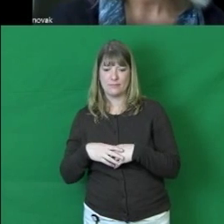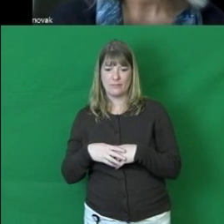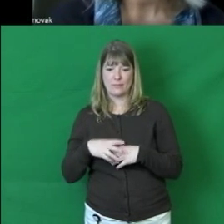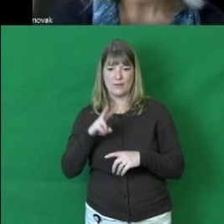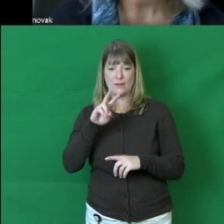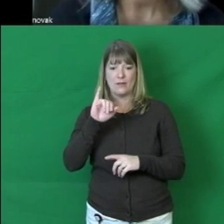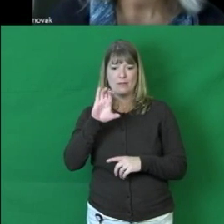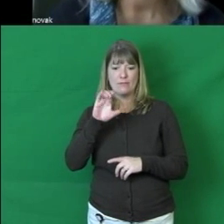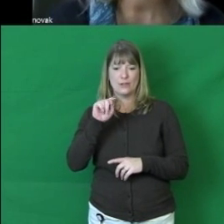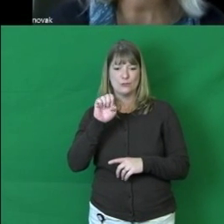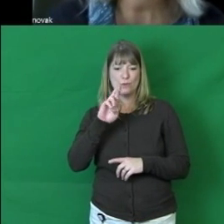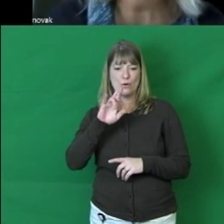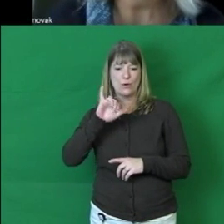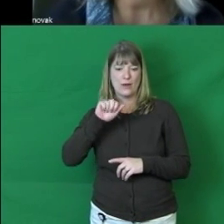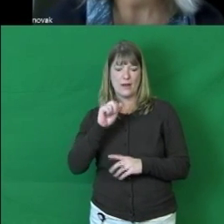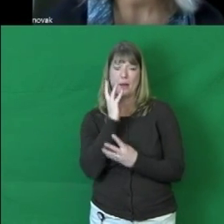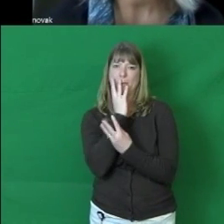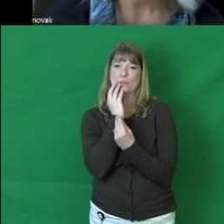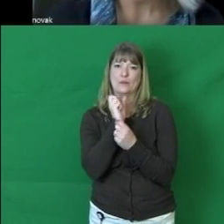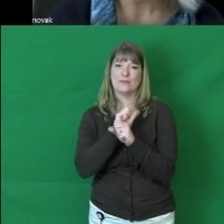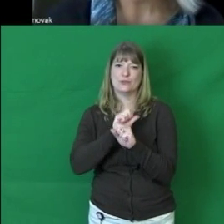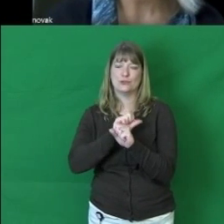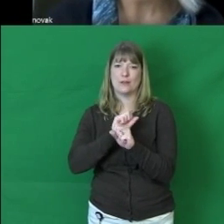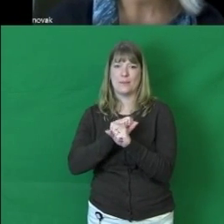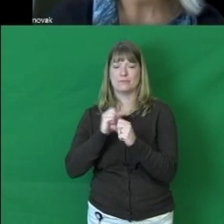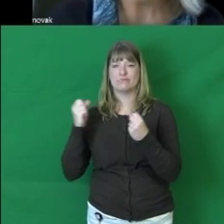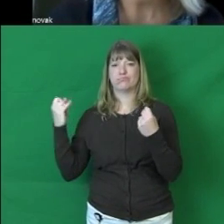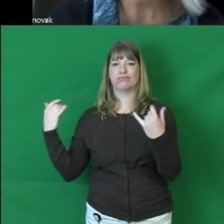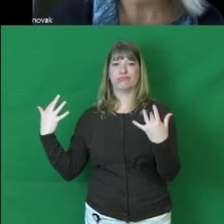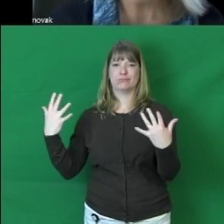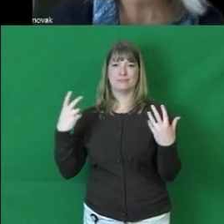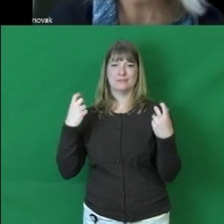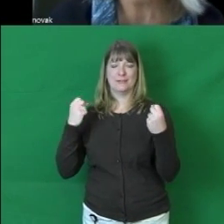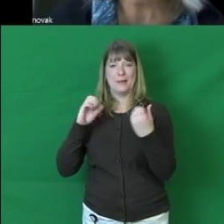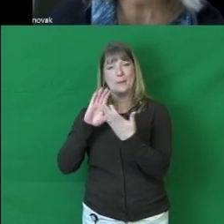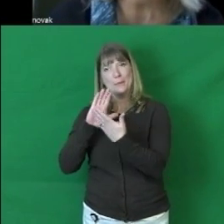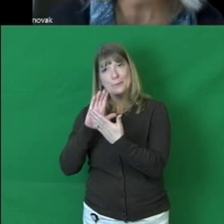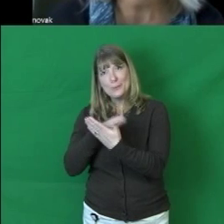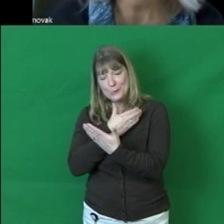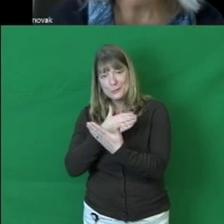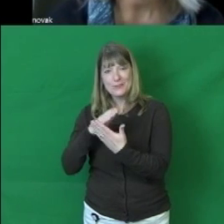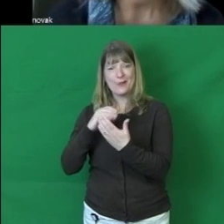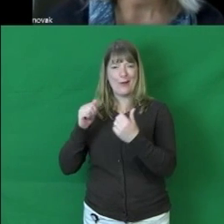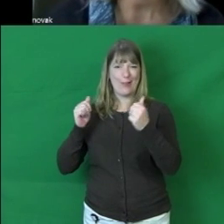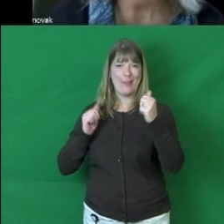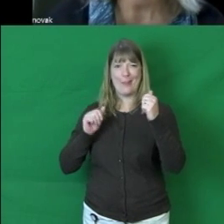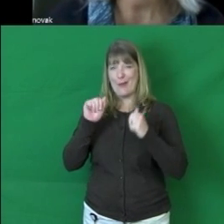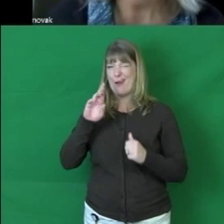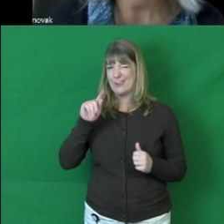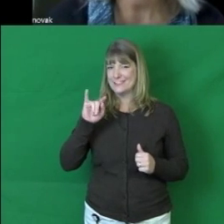Victoria does a beautiful job of expressing the gloss in a very musical, artistic way.